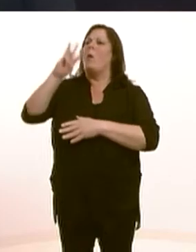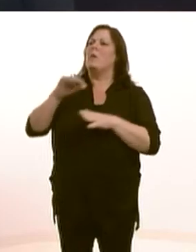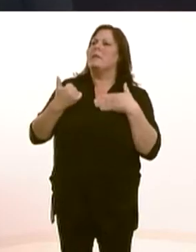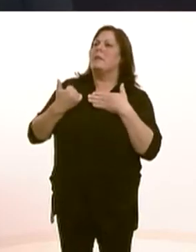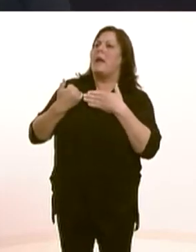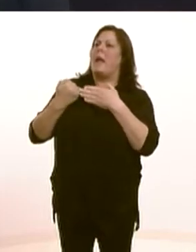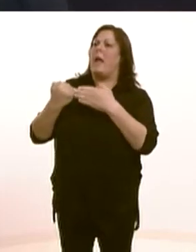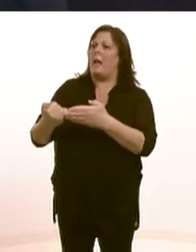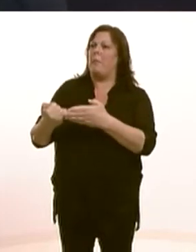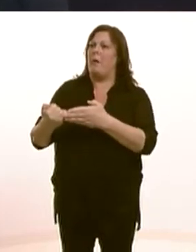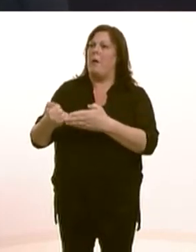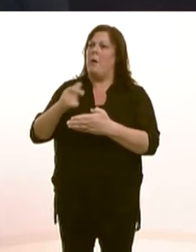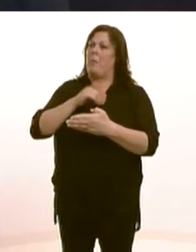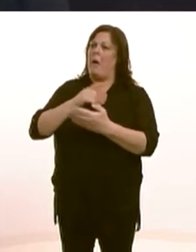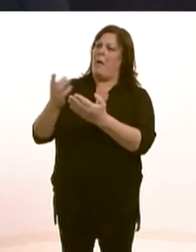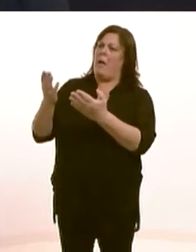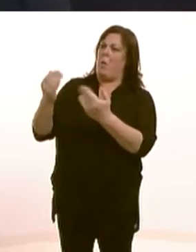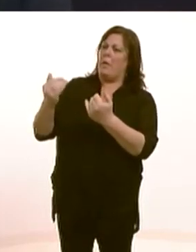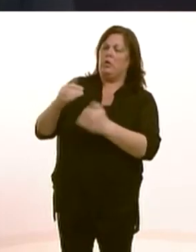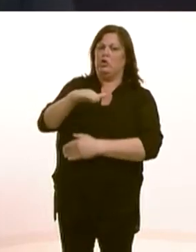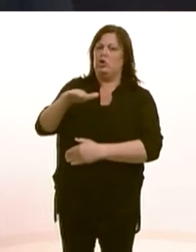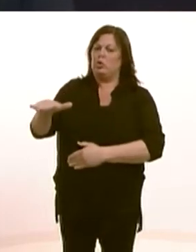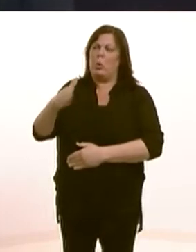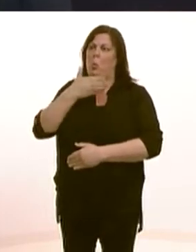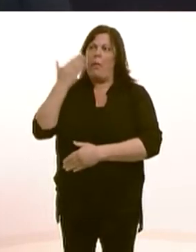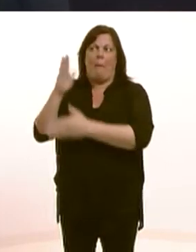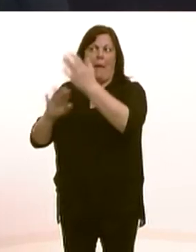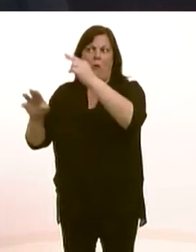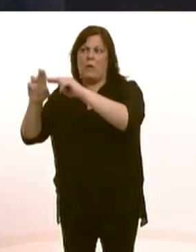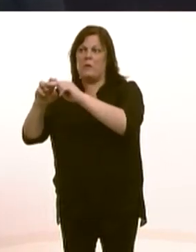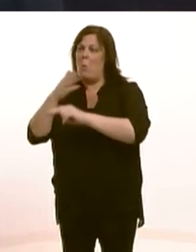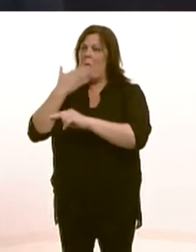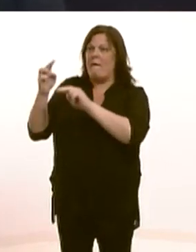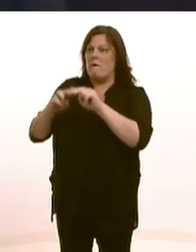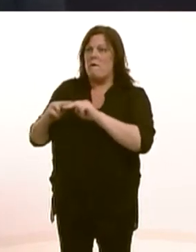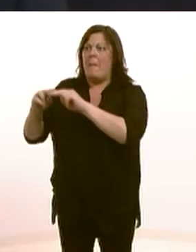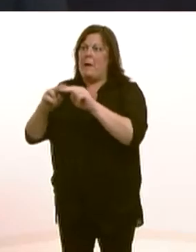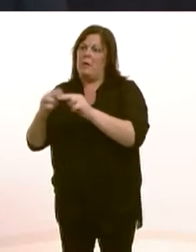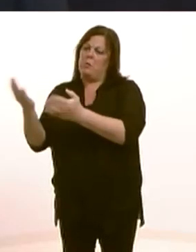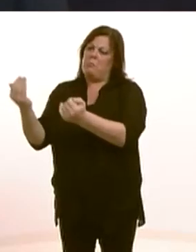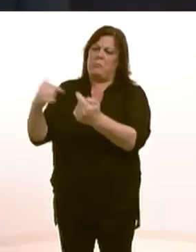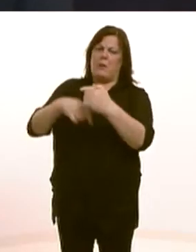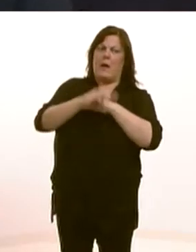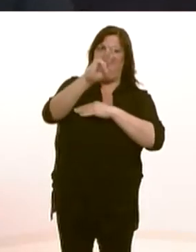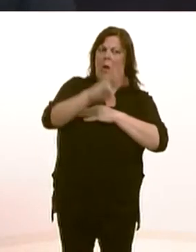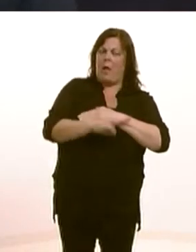taking our fair share of unaccompanied children from the camps in the region, as well as in Calais?